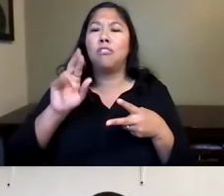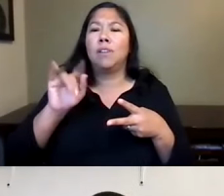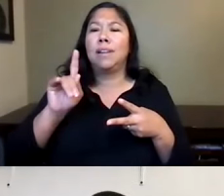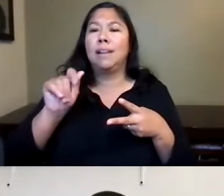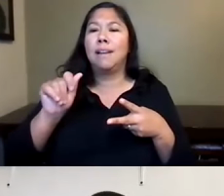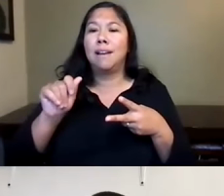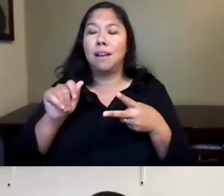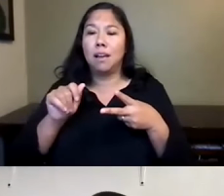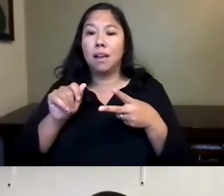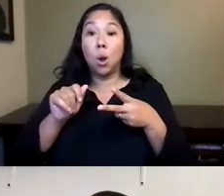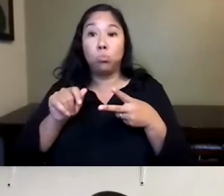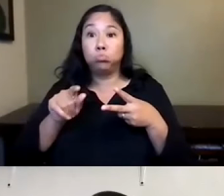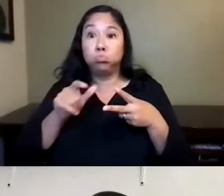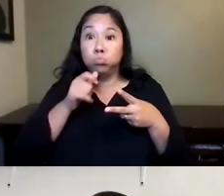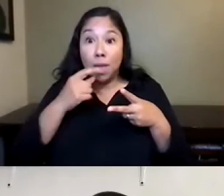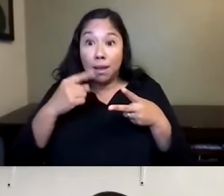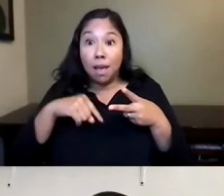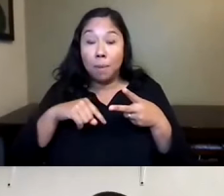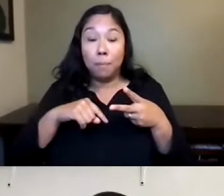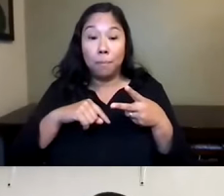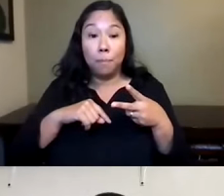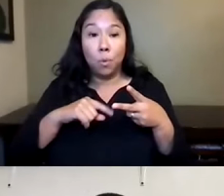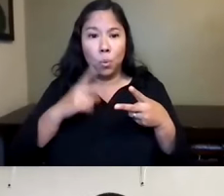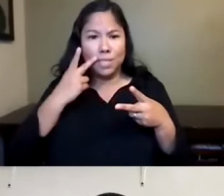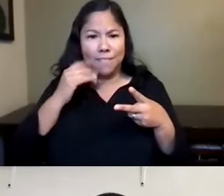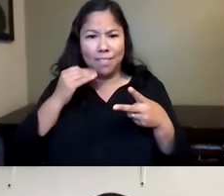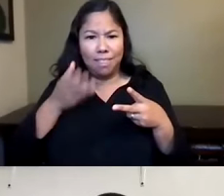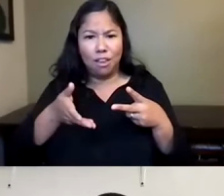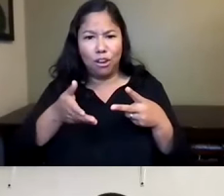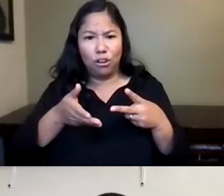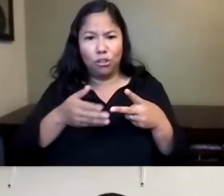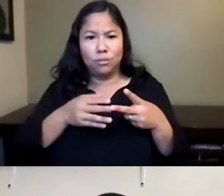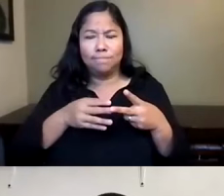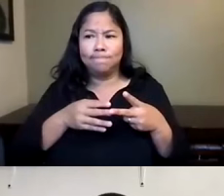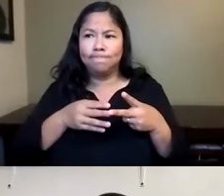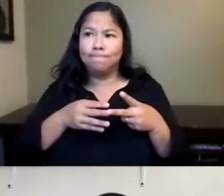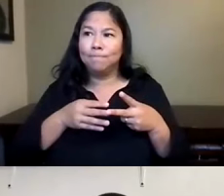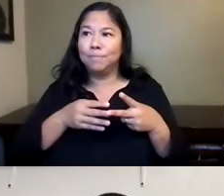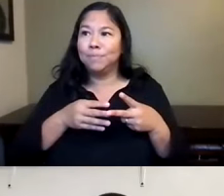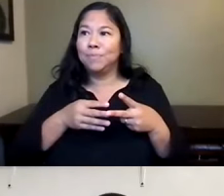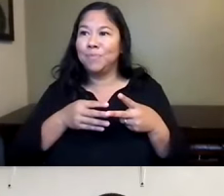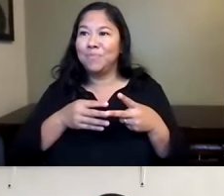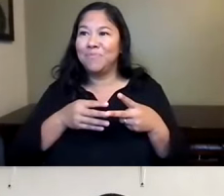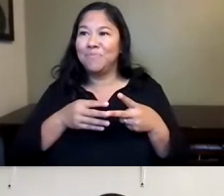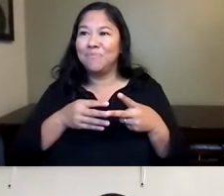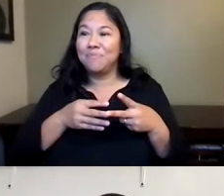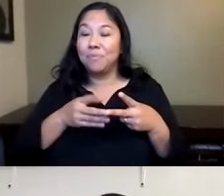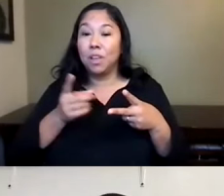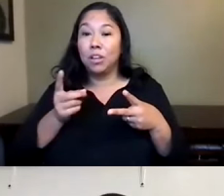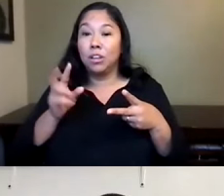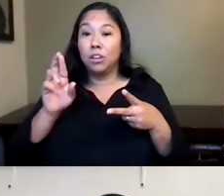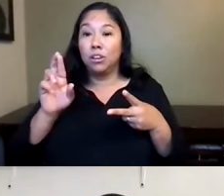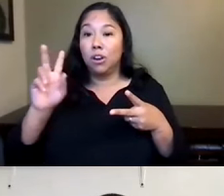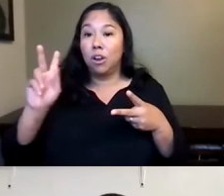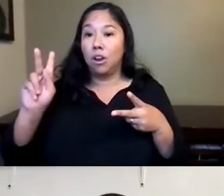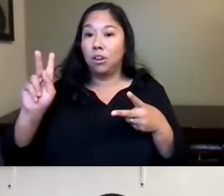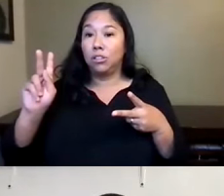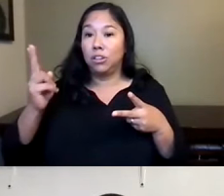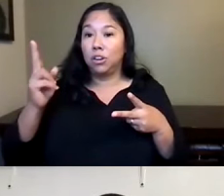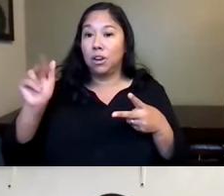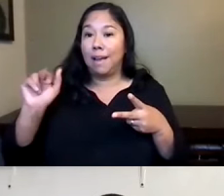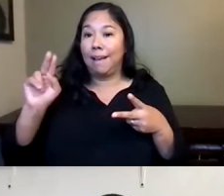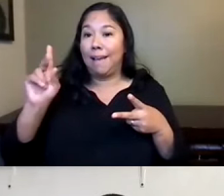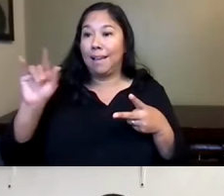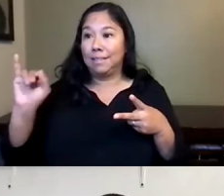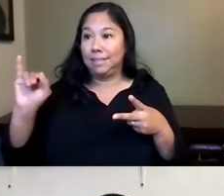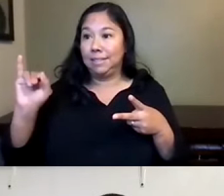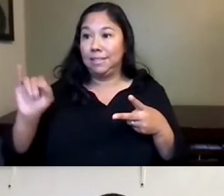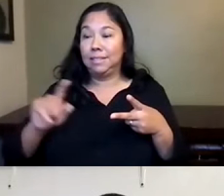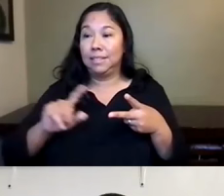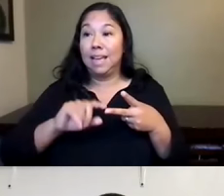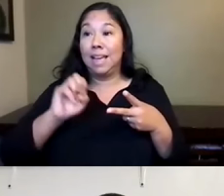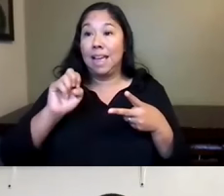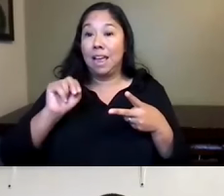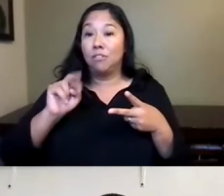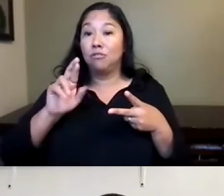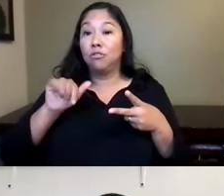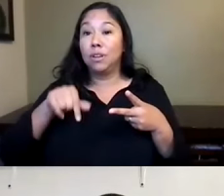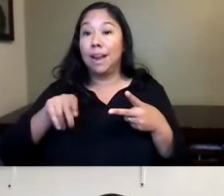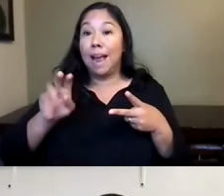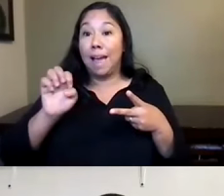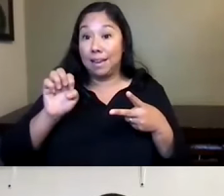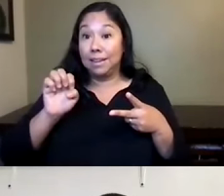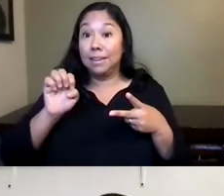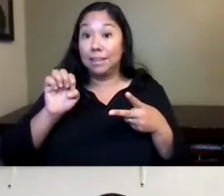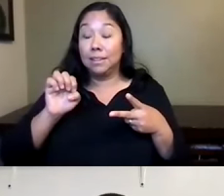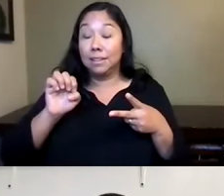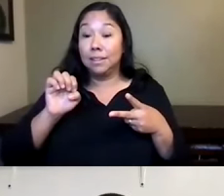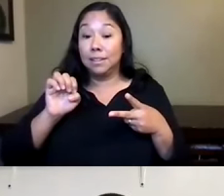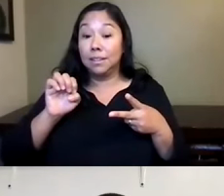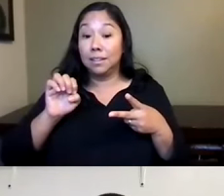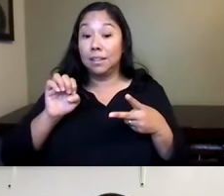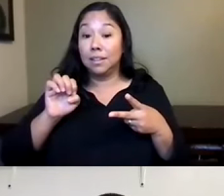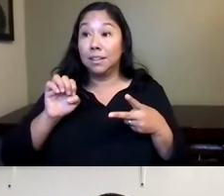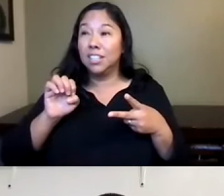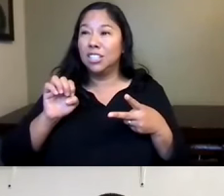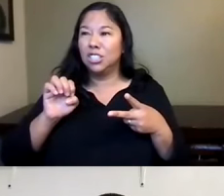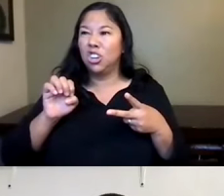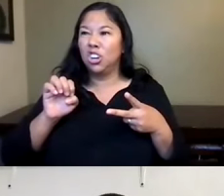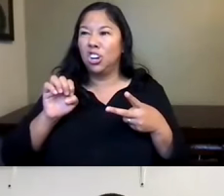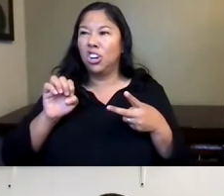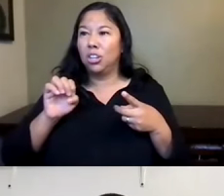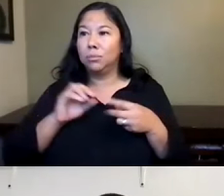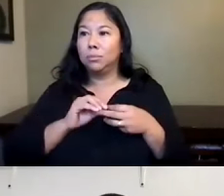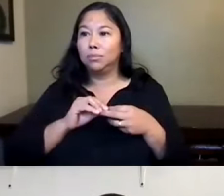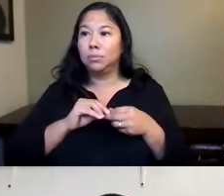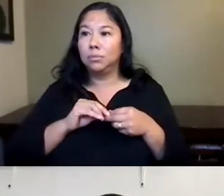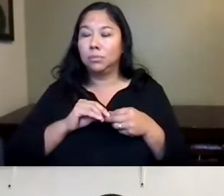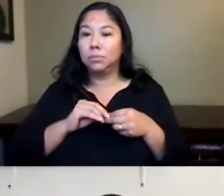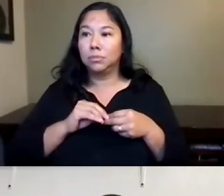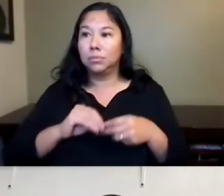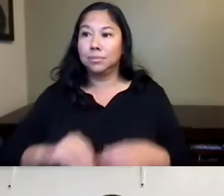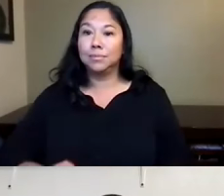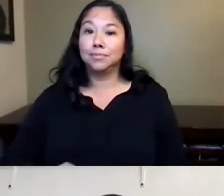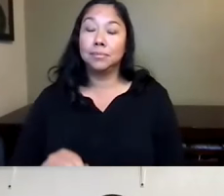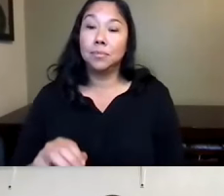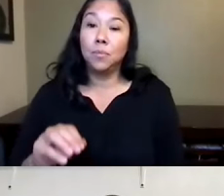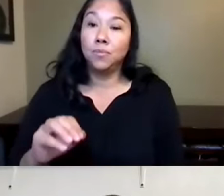Dr. Kandi, and Rique.